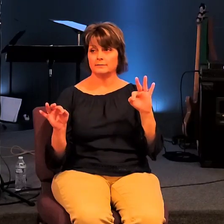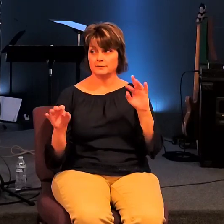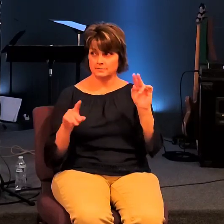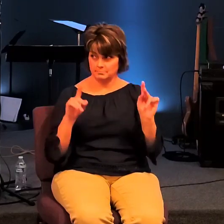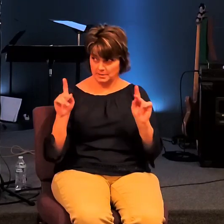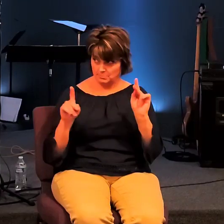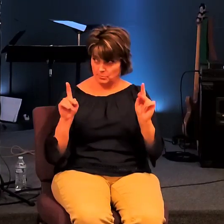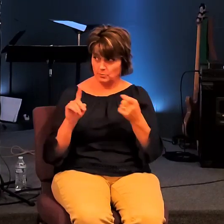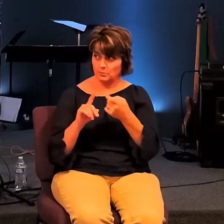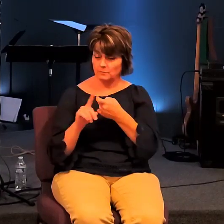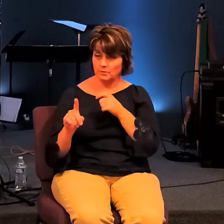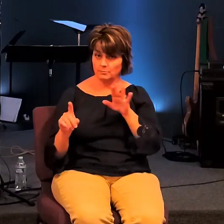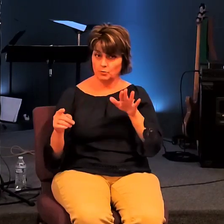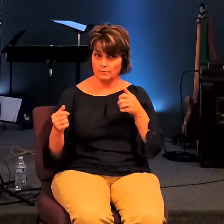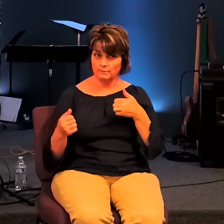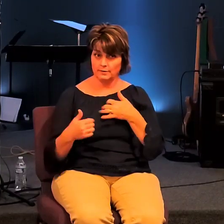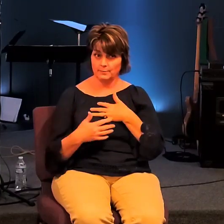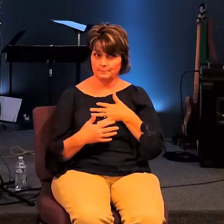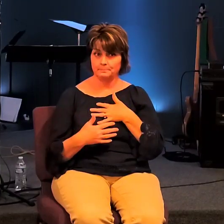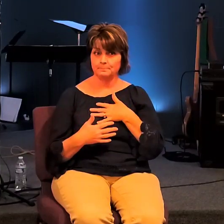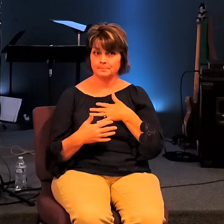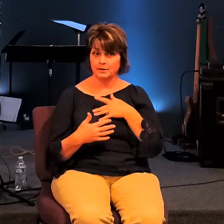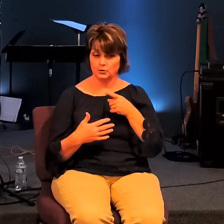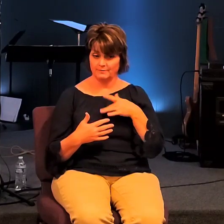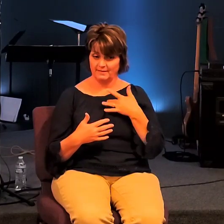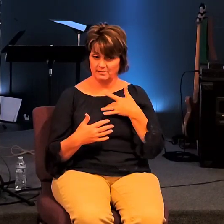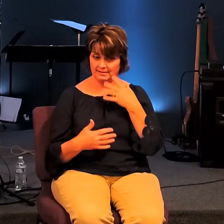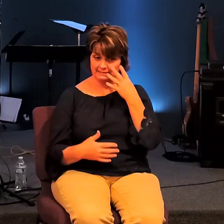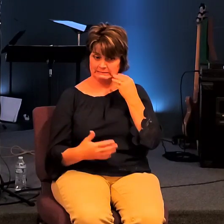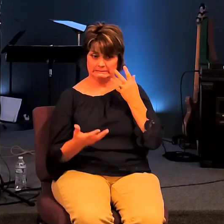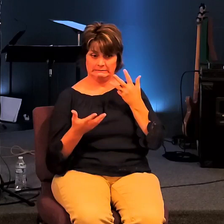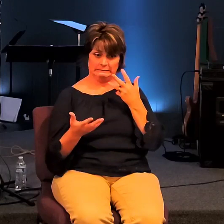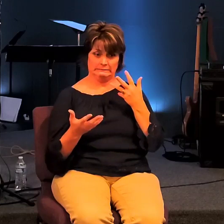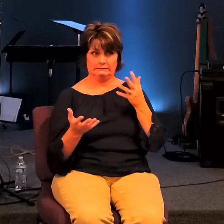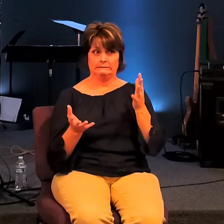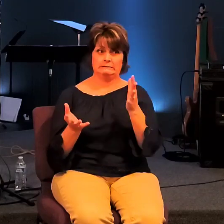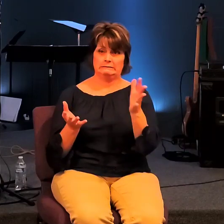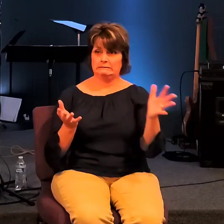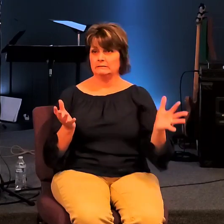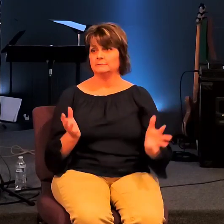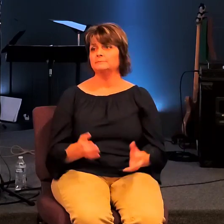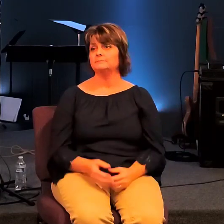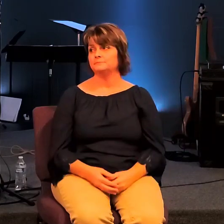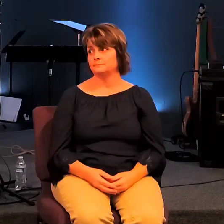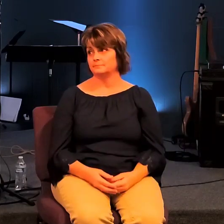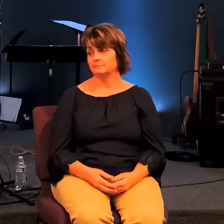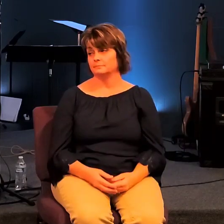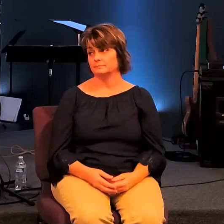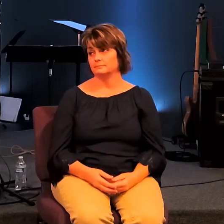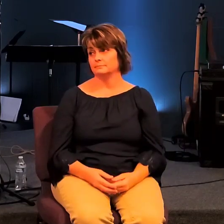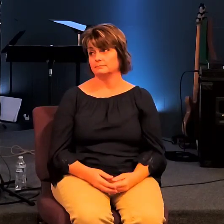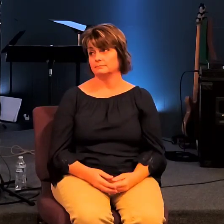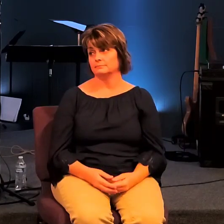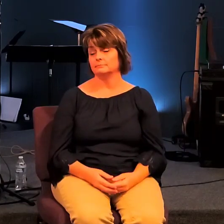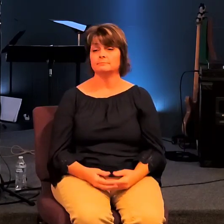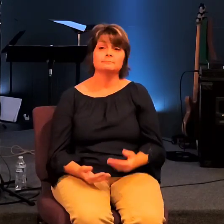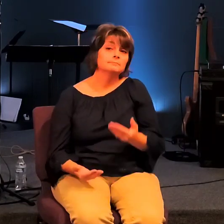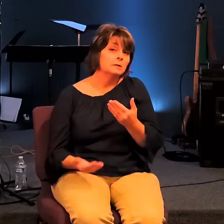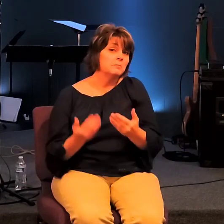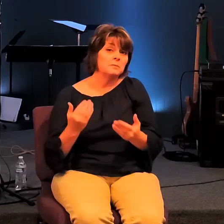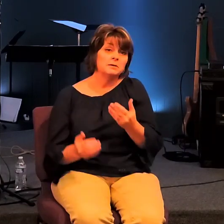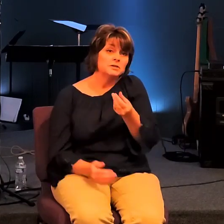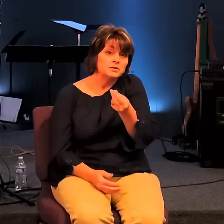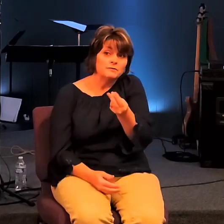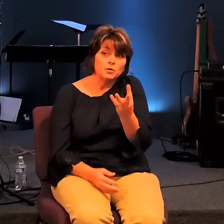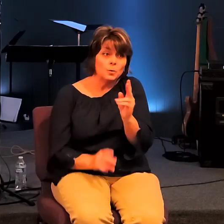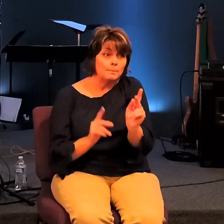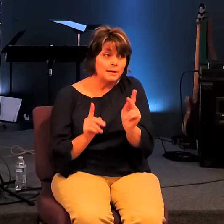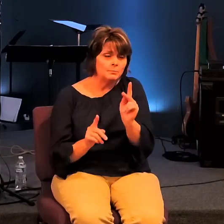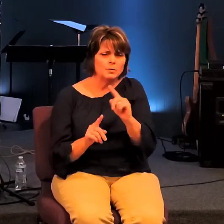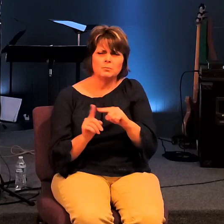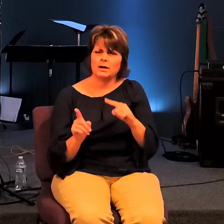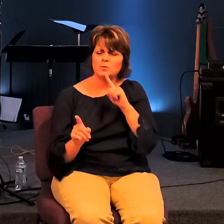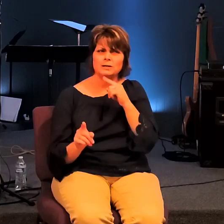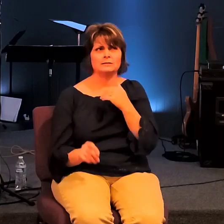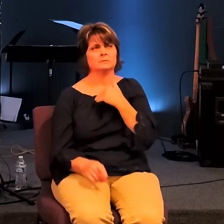and it may just be just a couple of people but I just felt really strongly that there